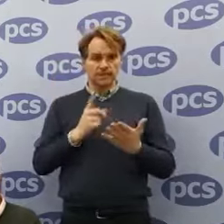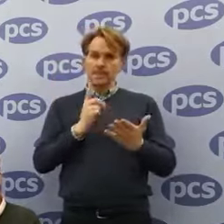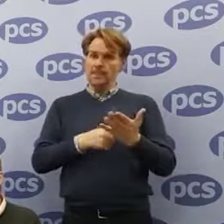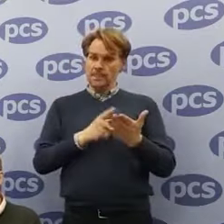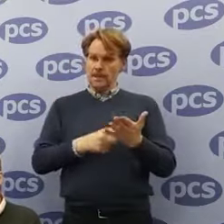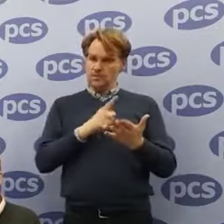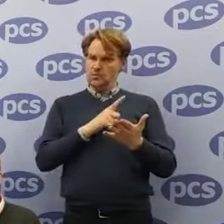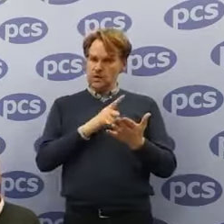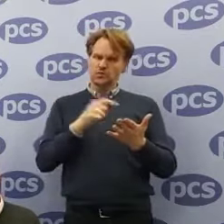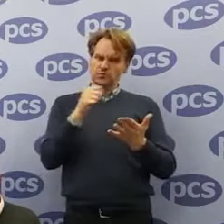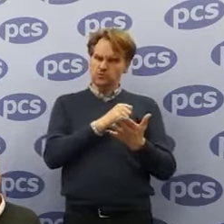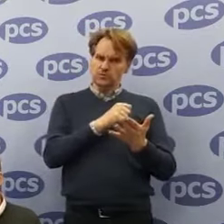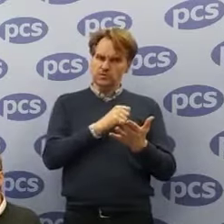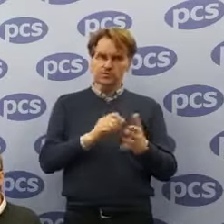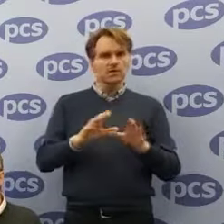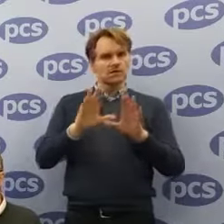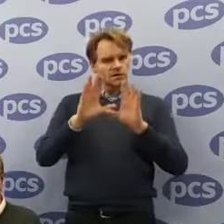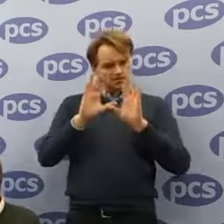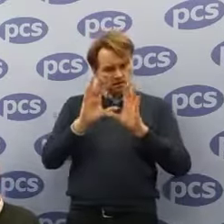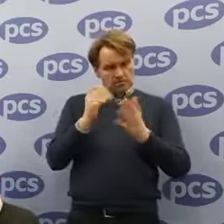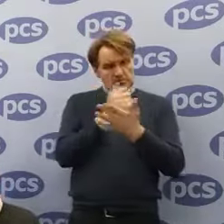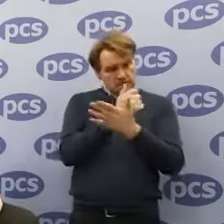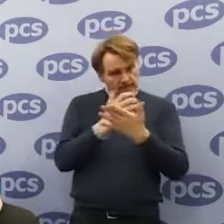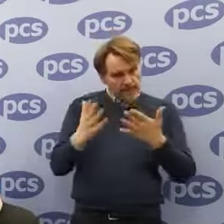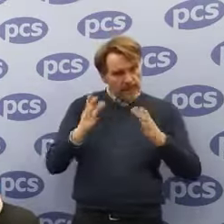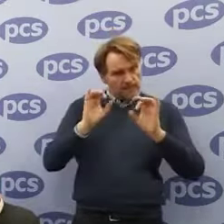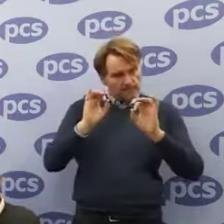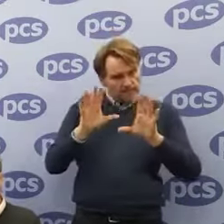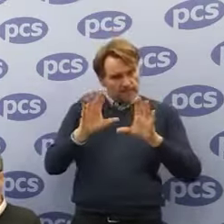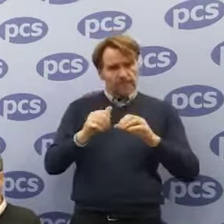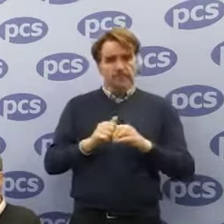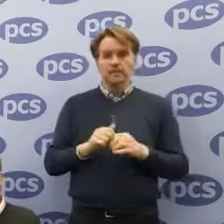But let's be clear, we've always understood that there are places in this